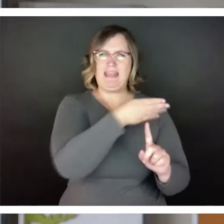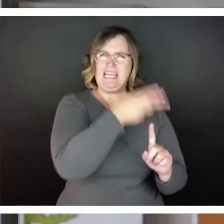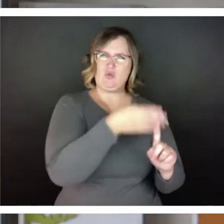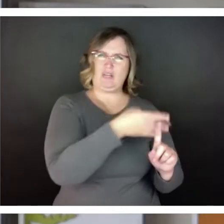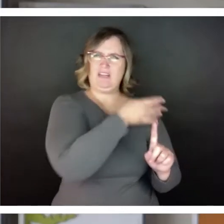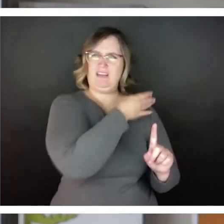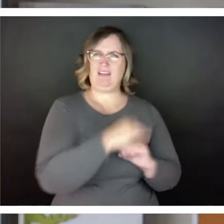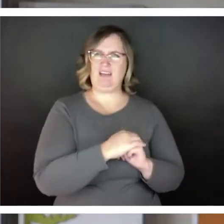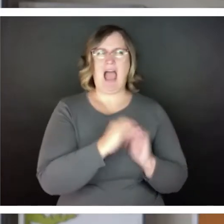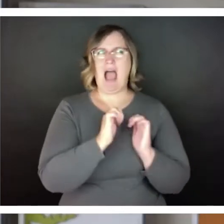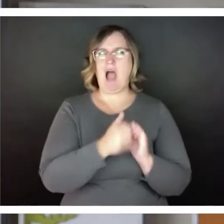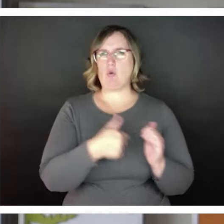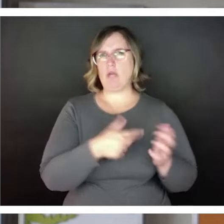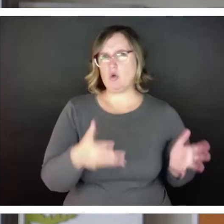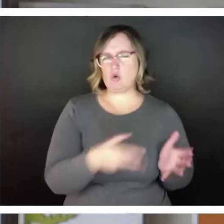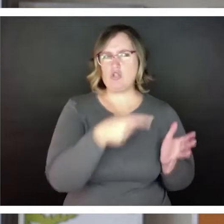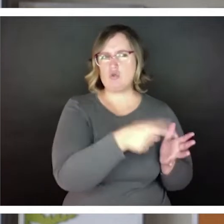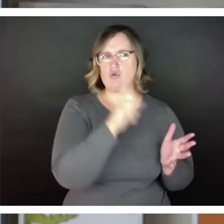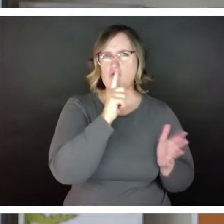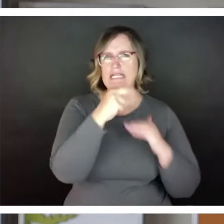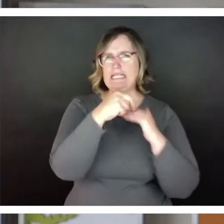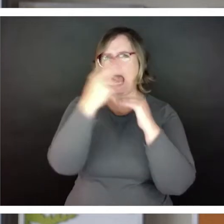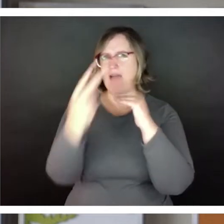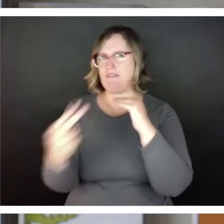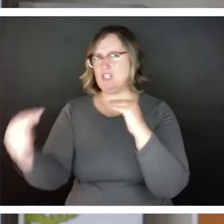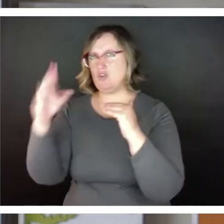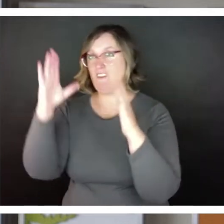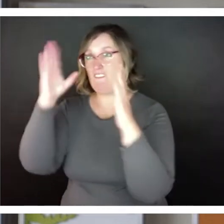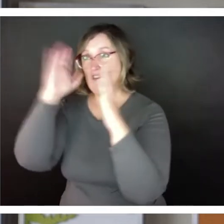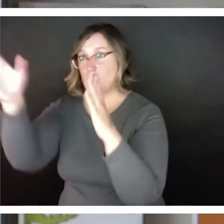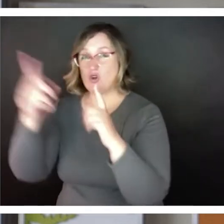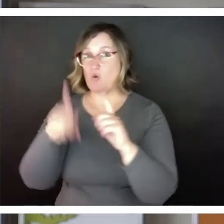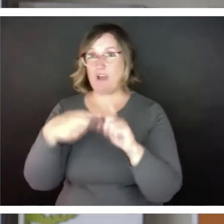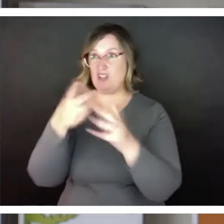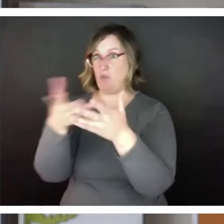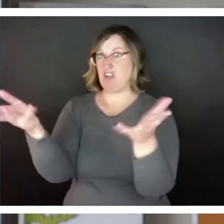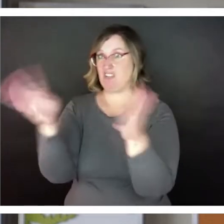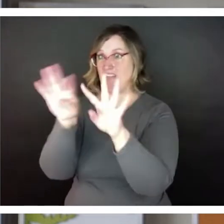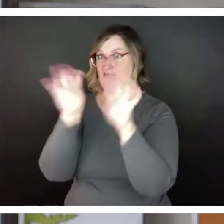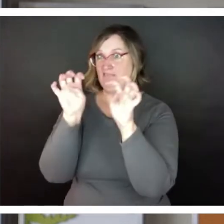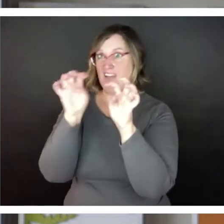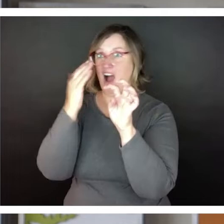How can we encourage you to dive into the future when so much of it seems unknowable and uncertain?